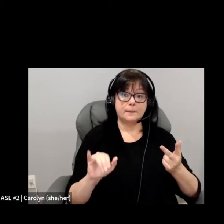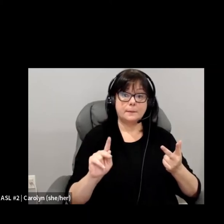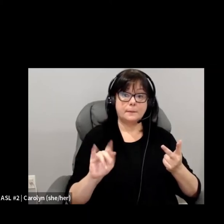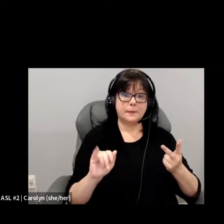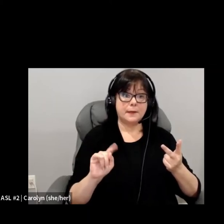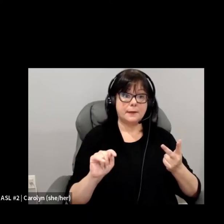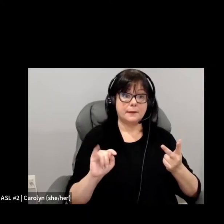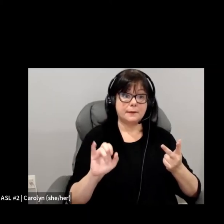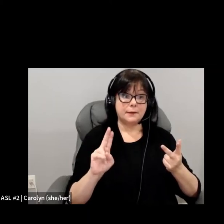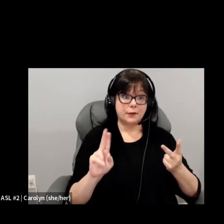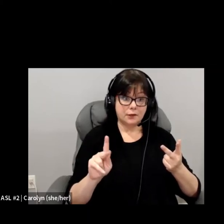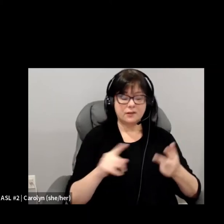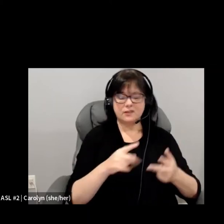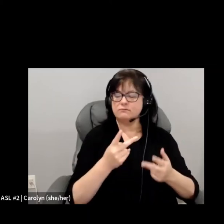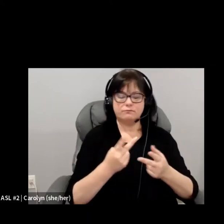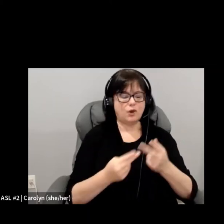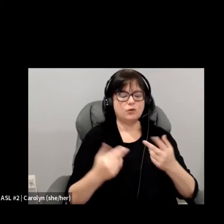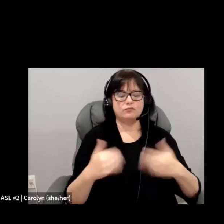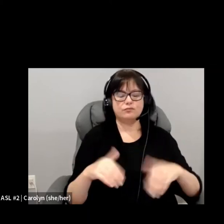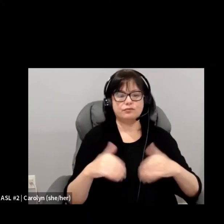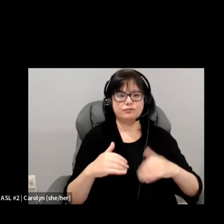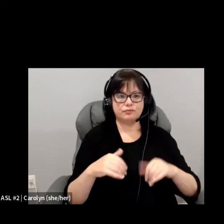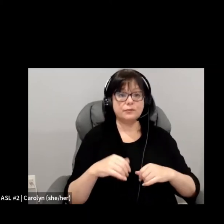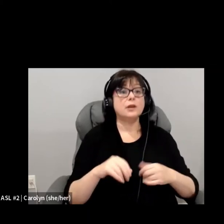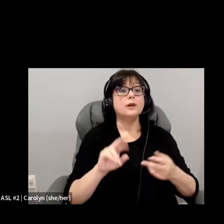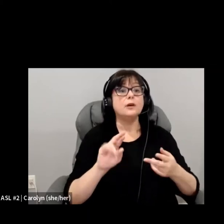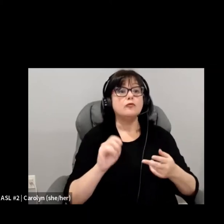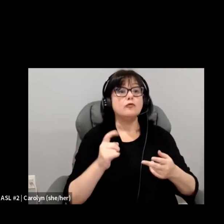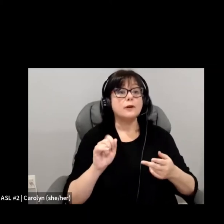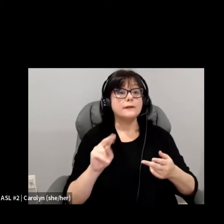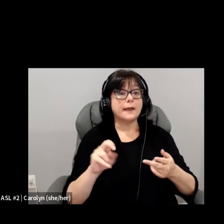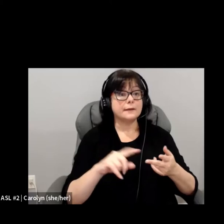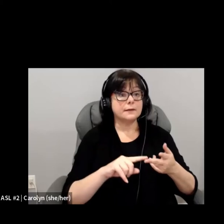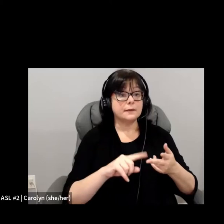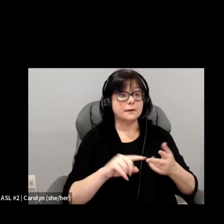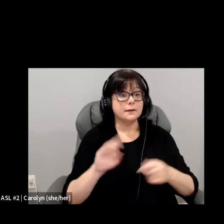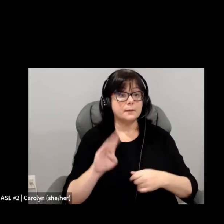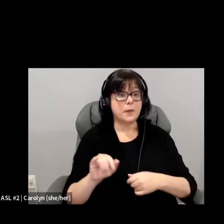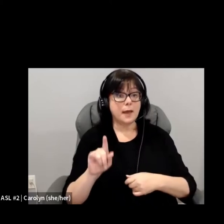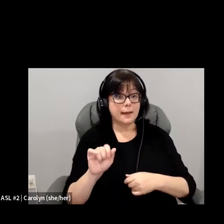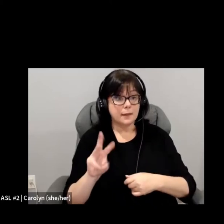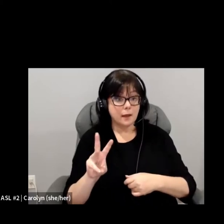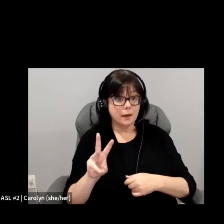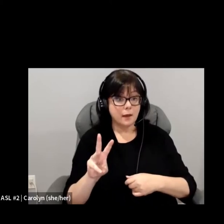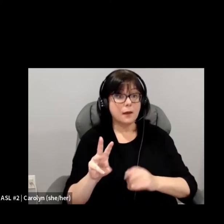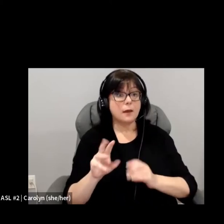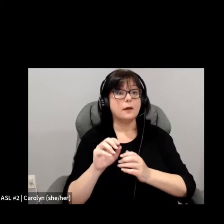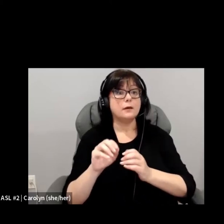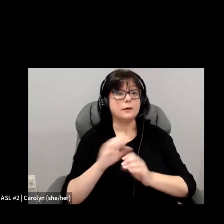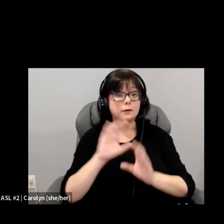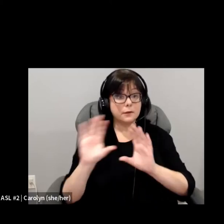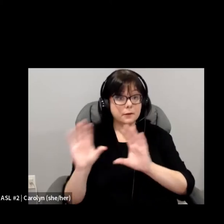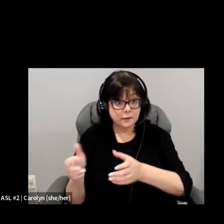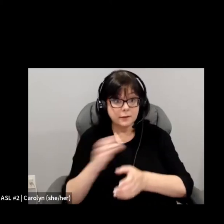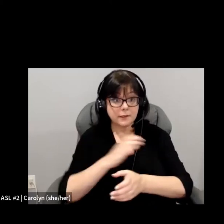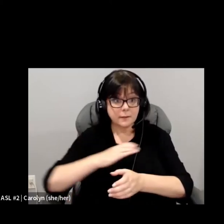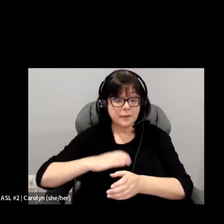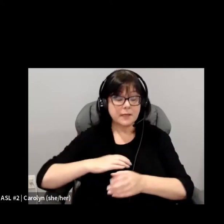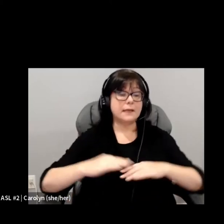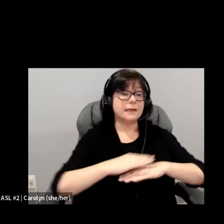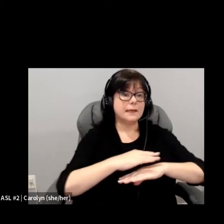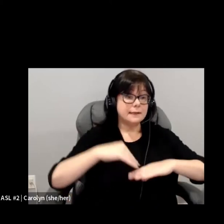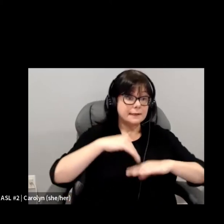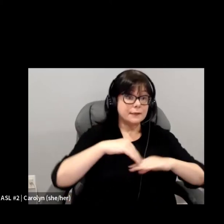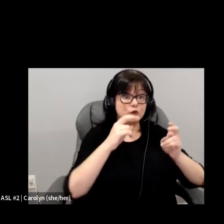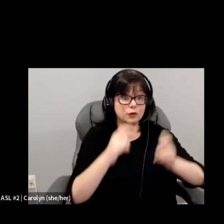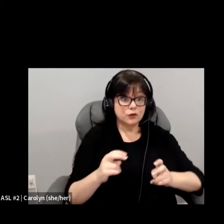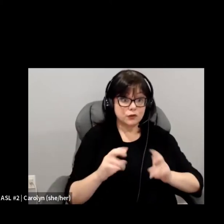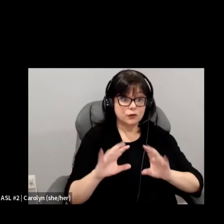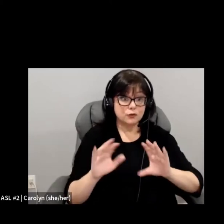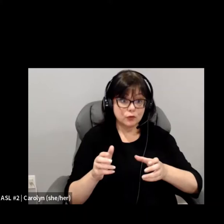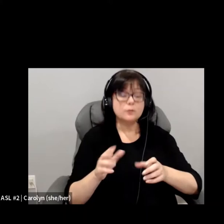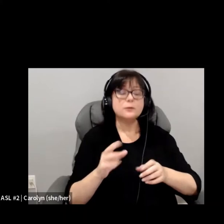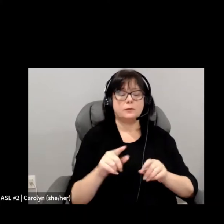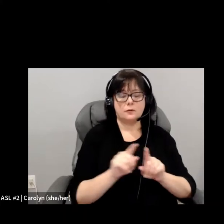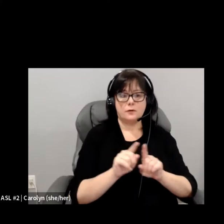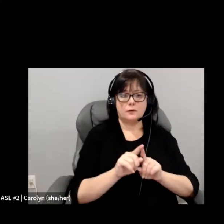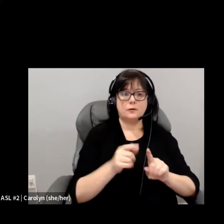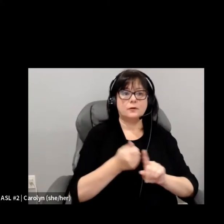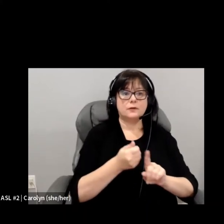ROXANNE HAS SERVED ON THE BY-LAW AND POLICY COMMITTEE AND SERVED ON THE EXECUTIVE AS SECRETARY